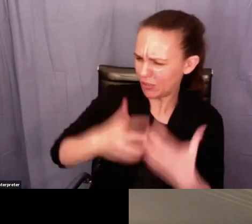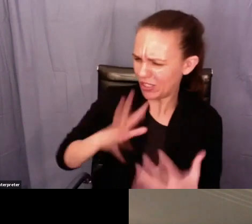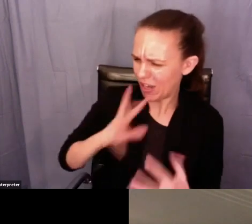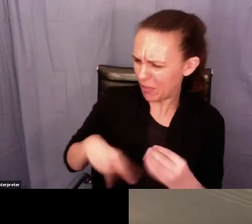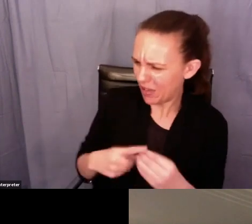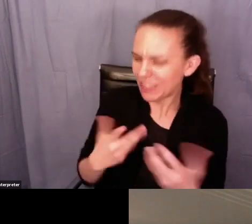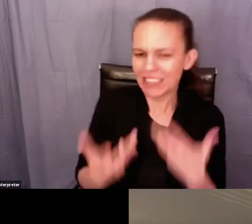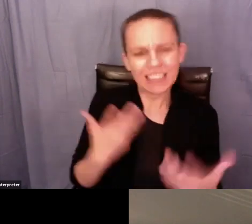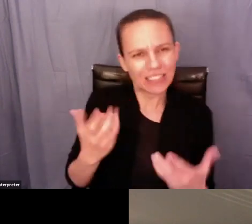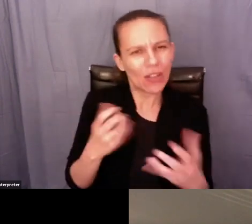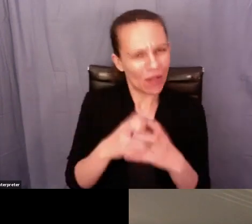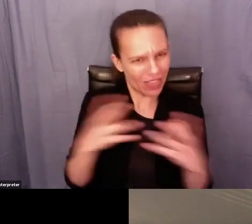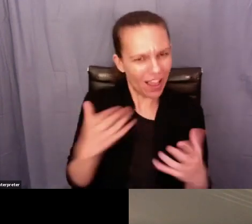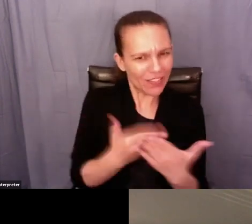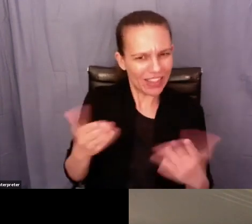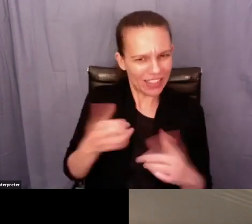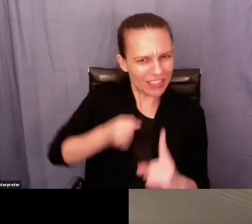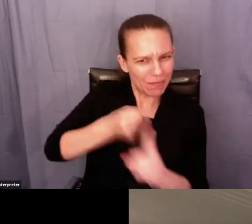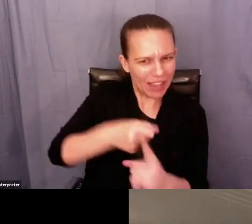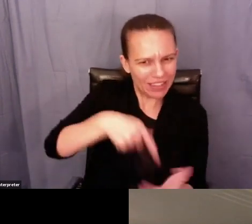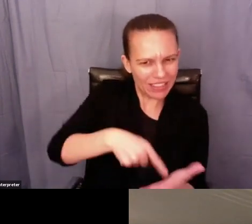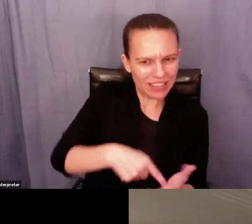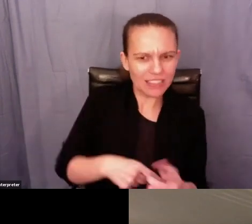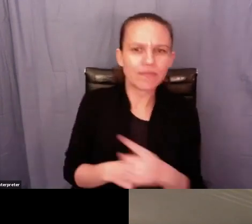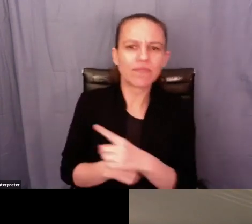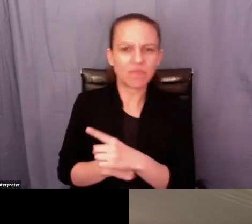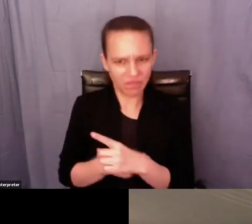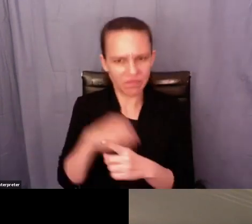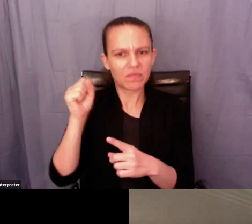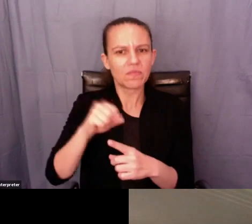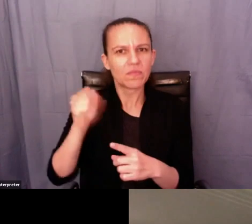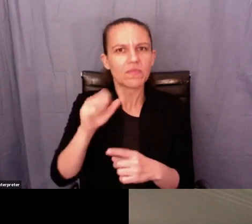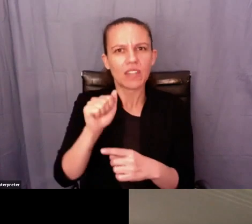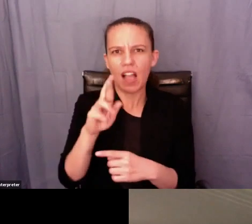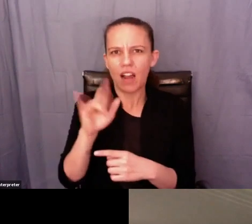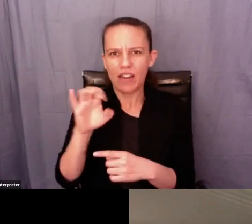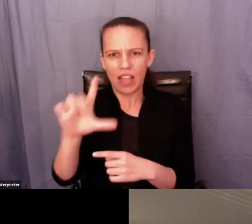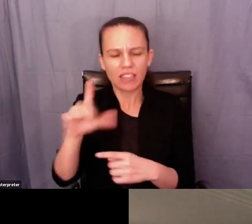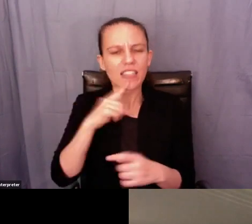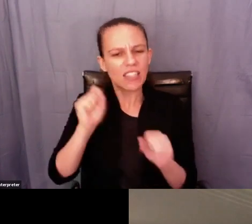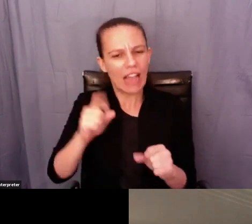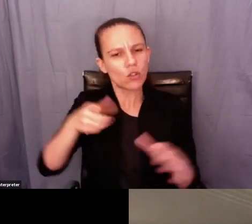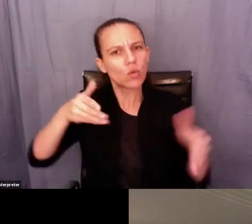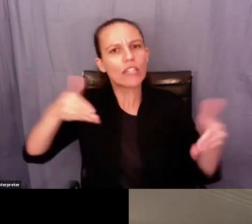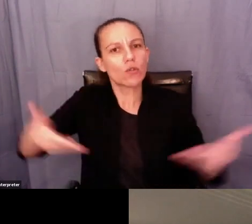You should introduce it. You have to switch onto -- switch off to an existential construction.